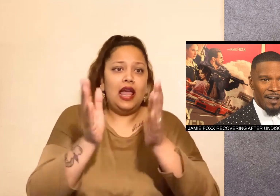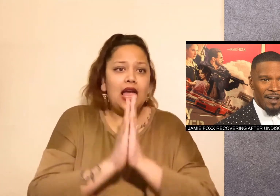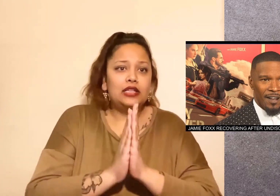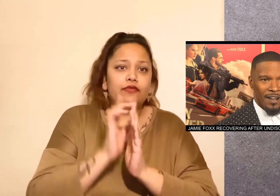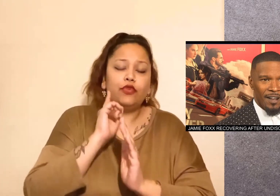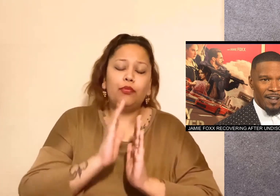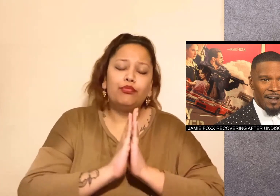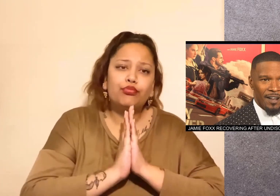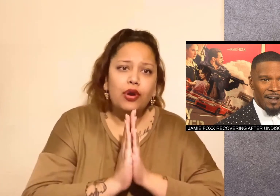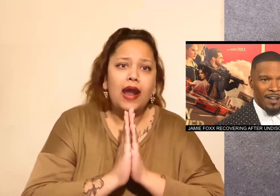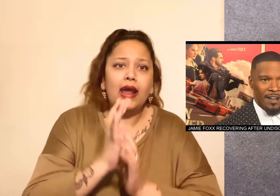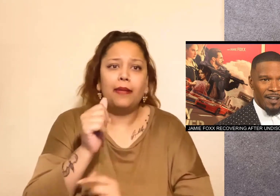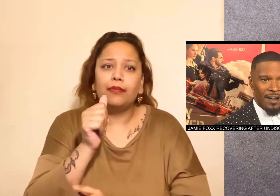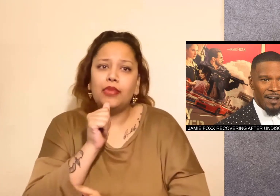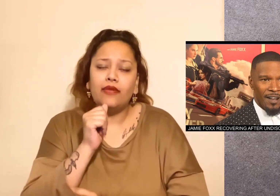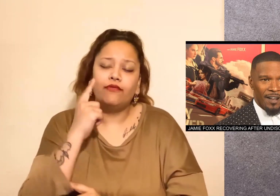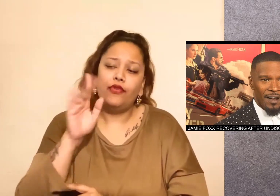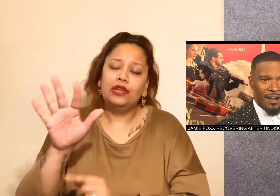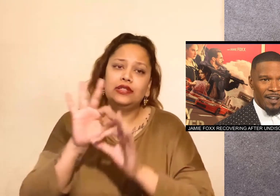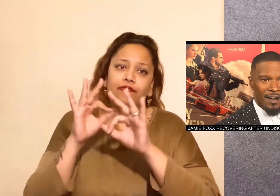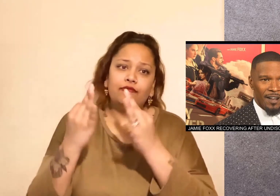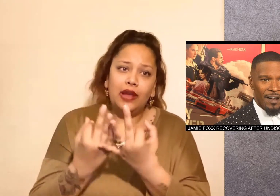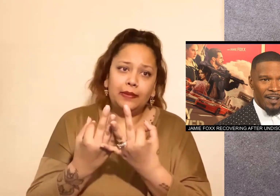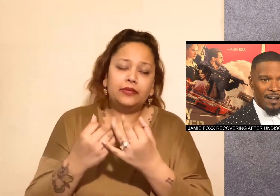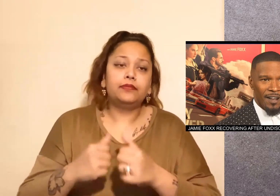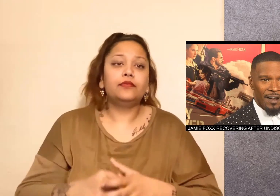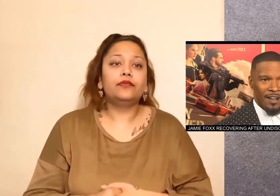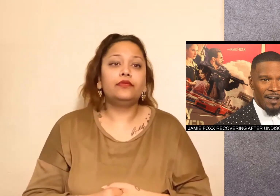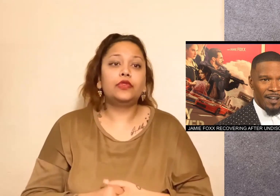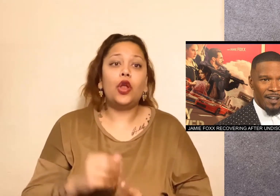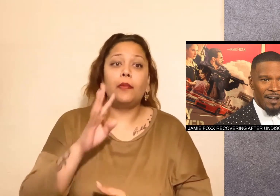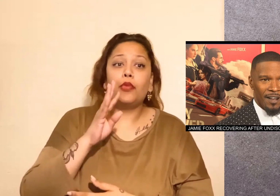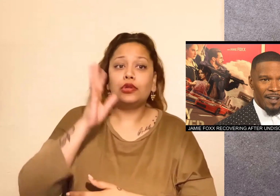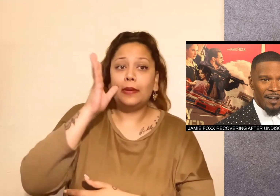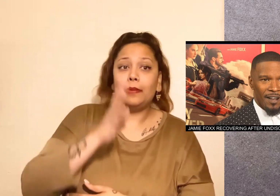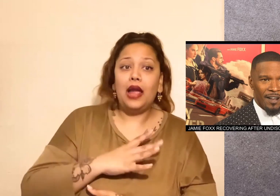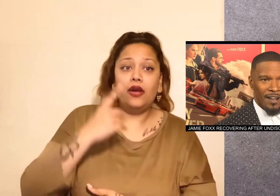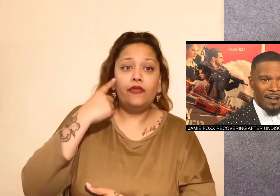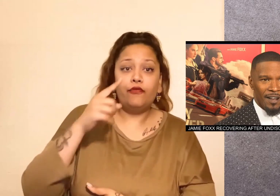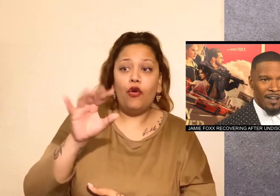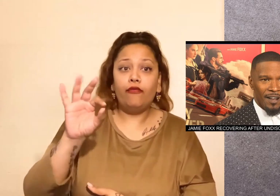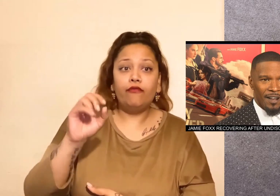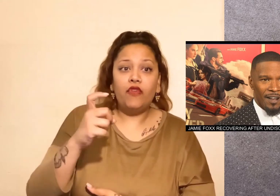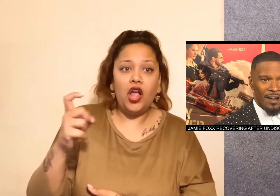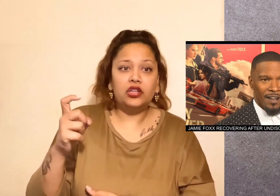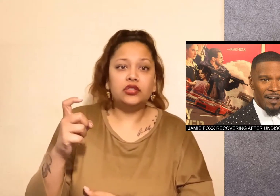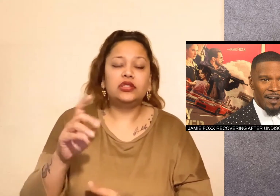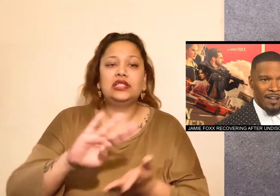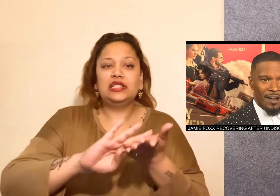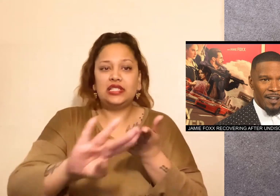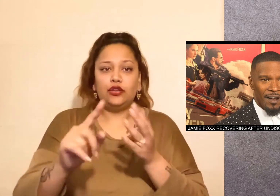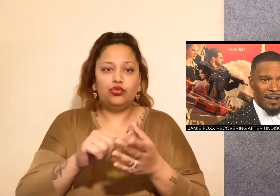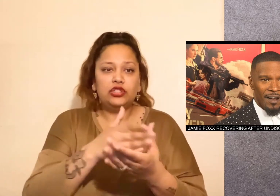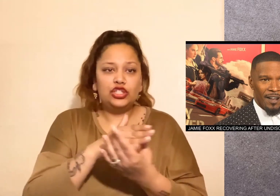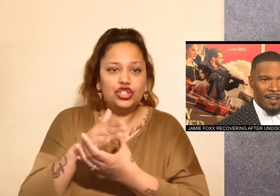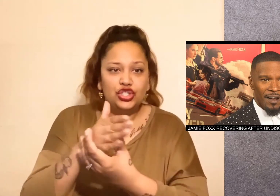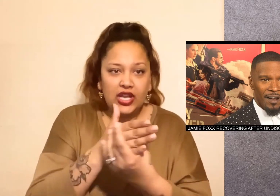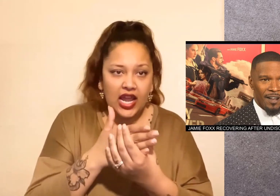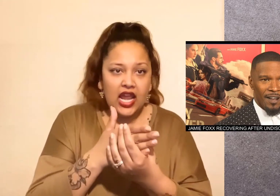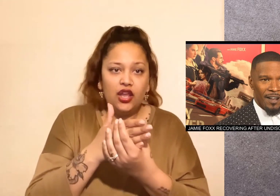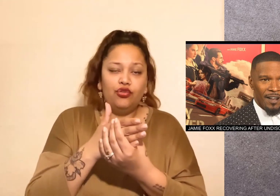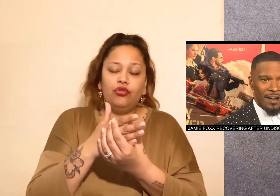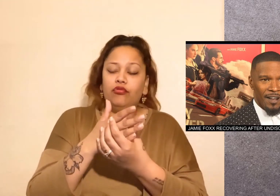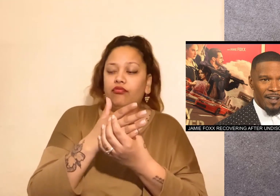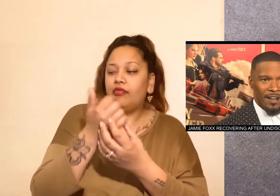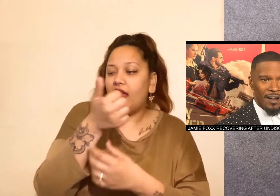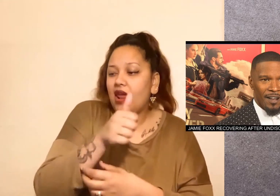her post with asking for prayers and privacy for her family a spokesman for Foxx declined